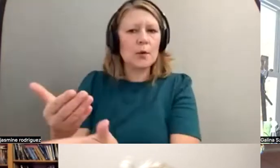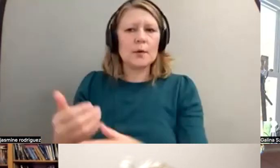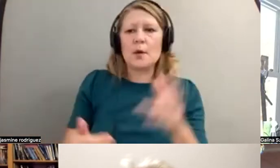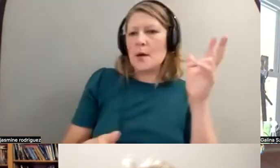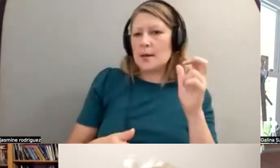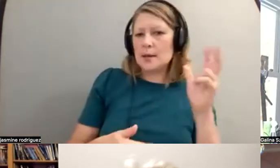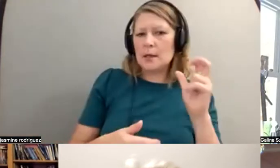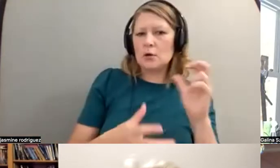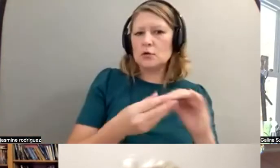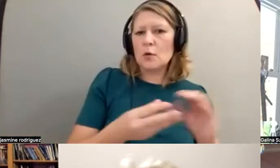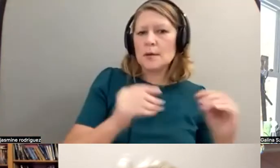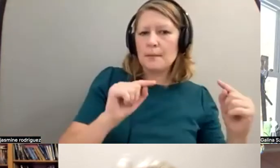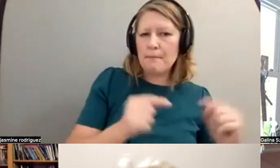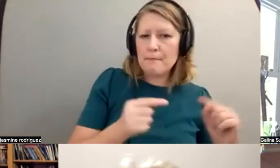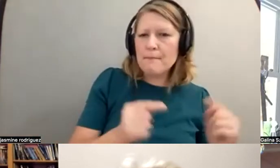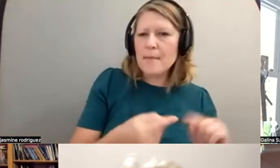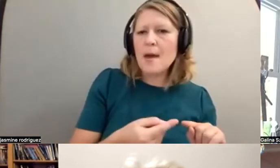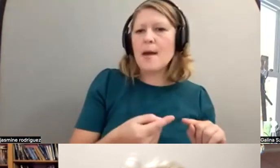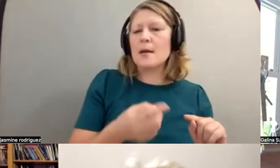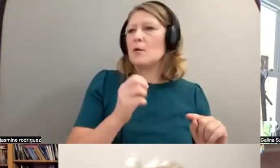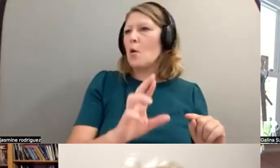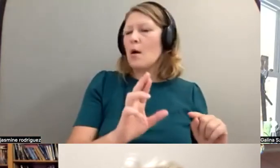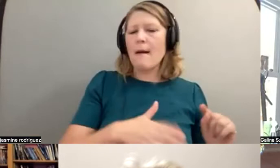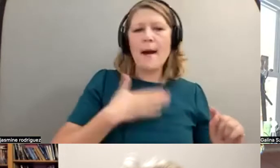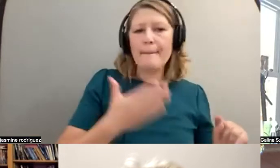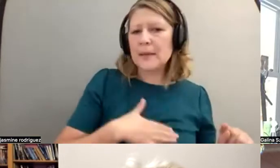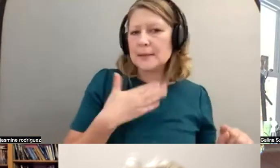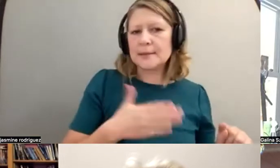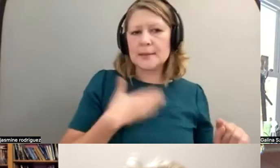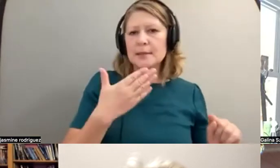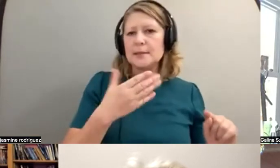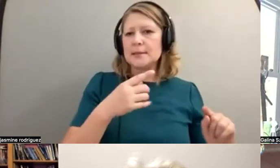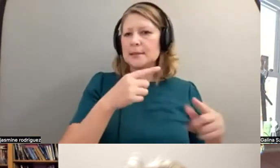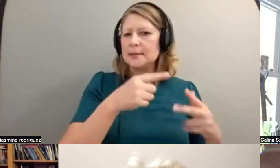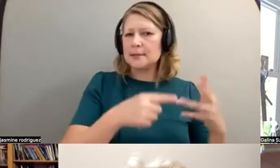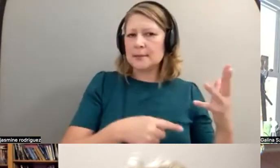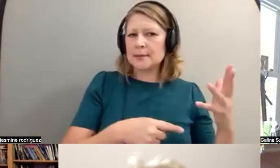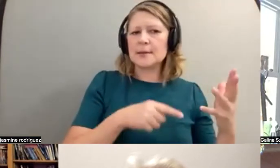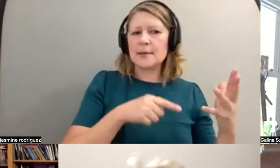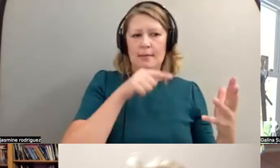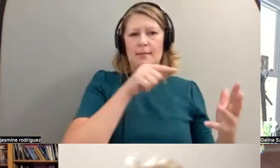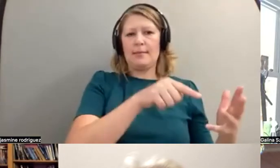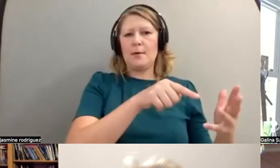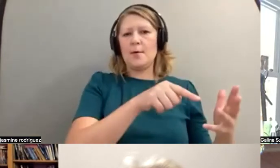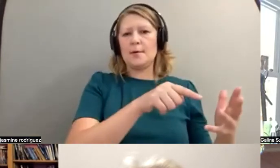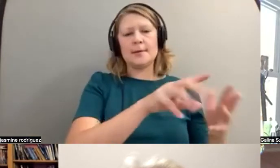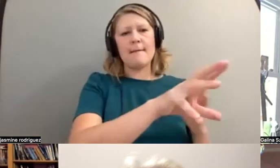or happiness is relevant, I, I create this for person...